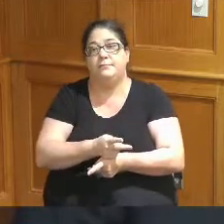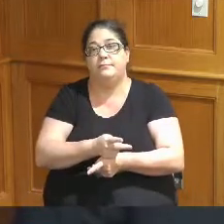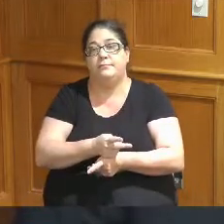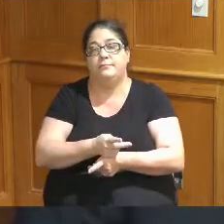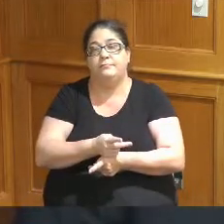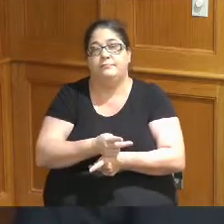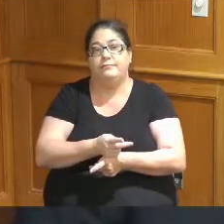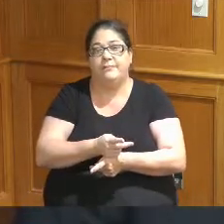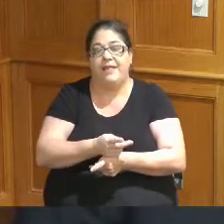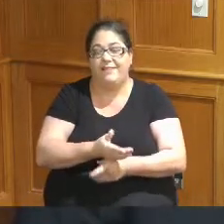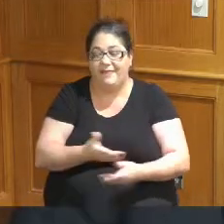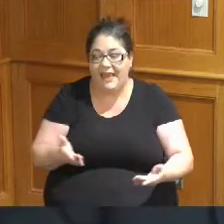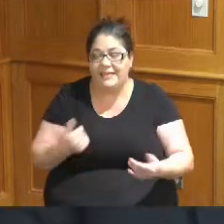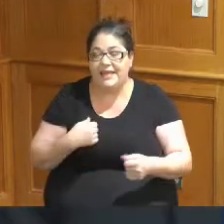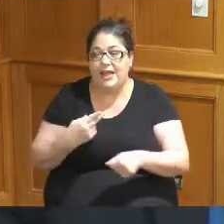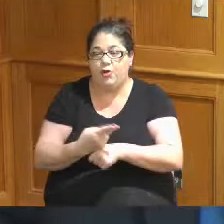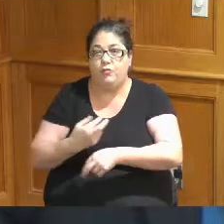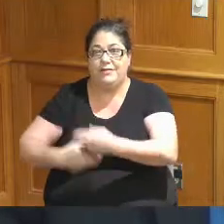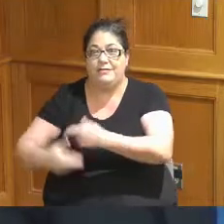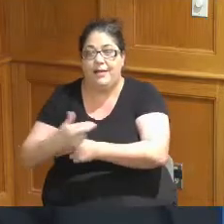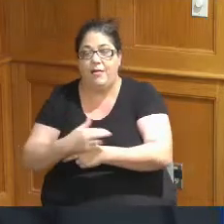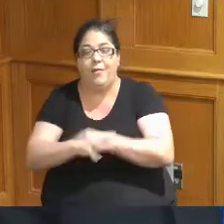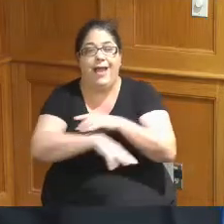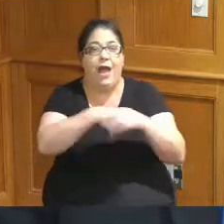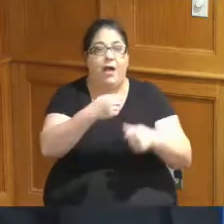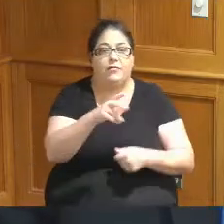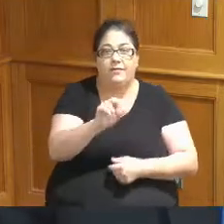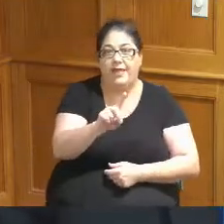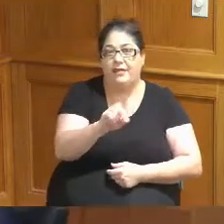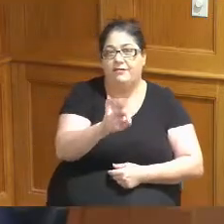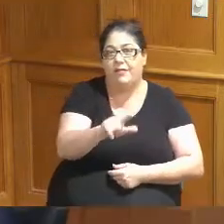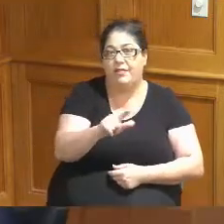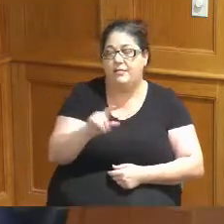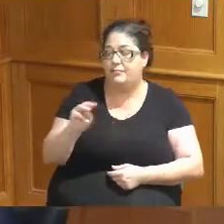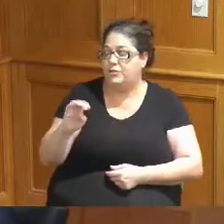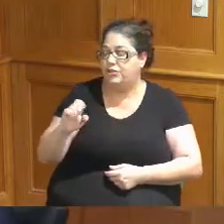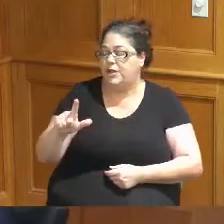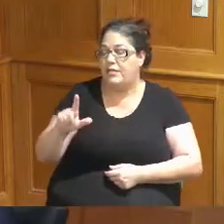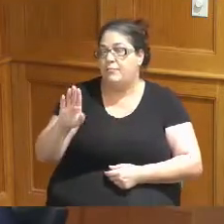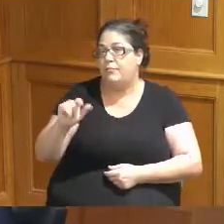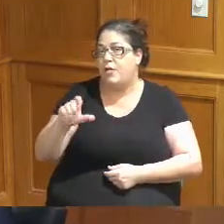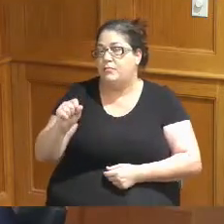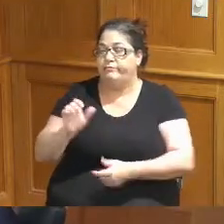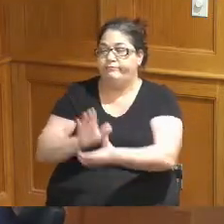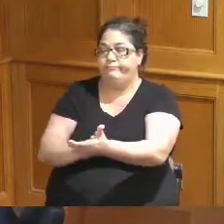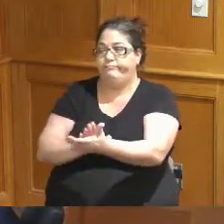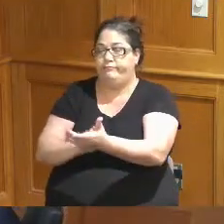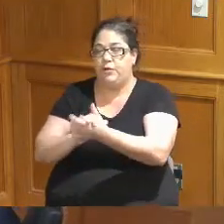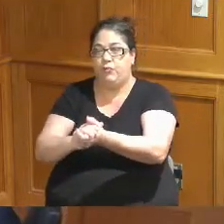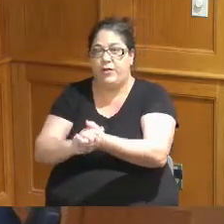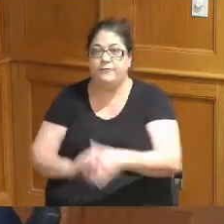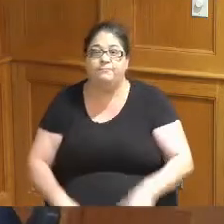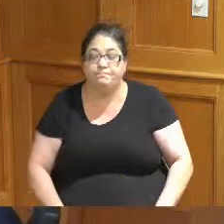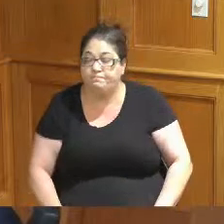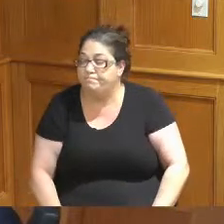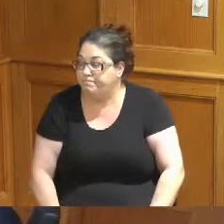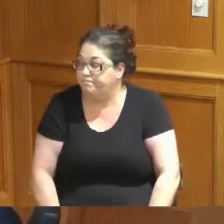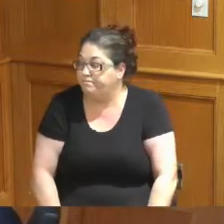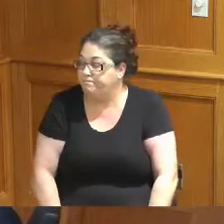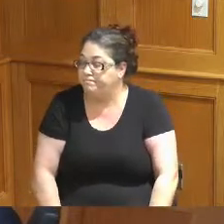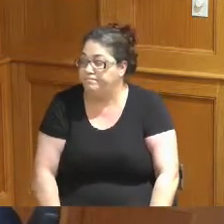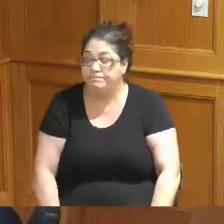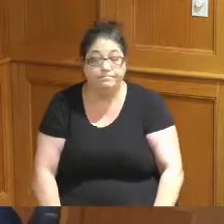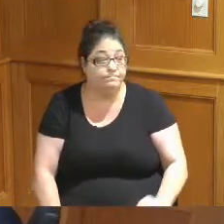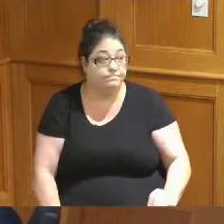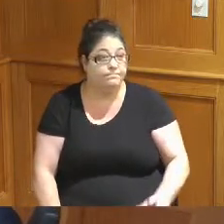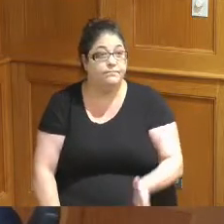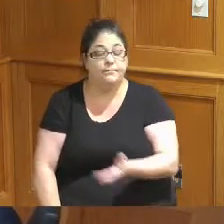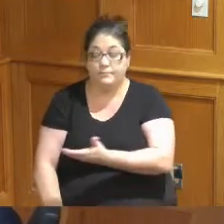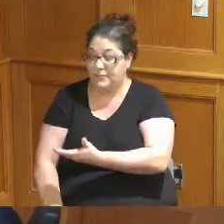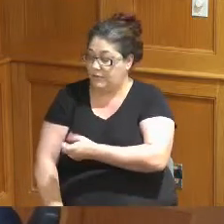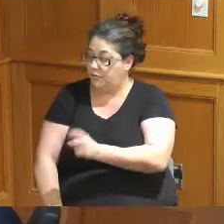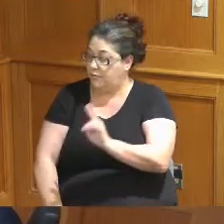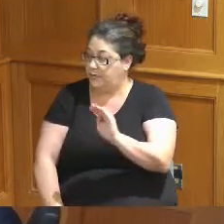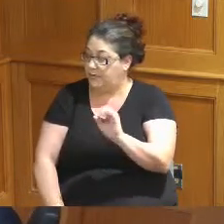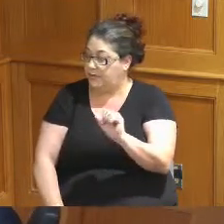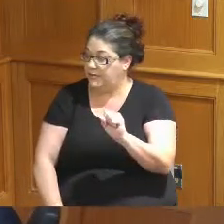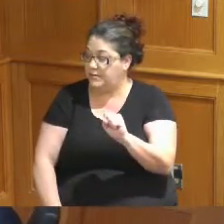of the landfill kudos to Michelle Balz thank you anything else Commissioner Dumas thank you just a